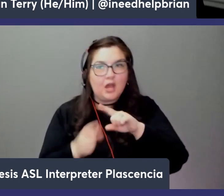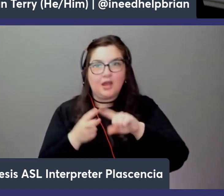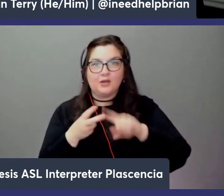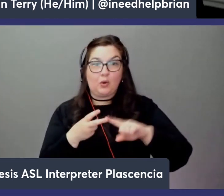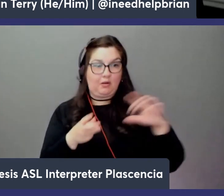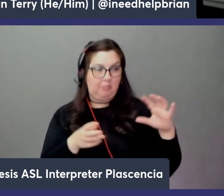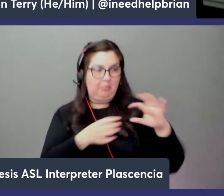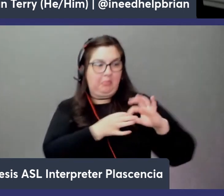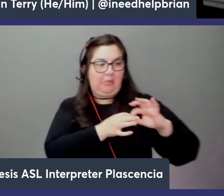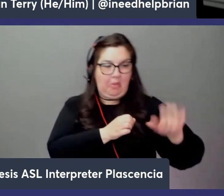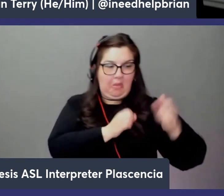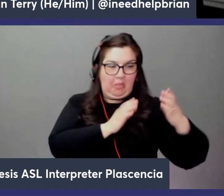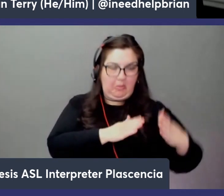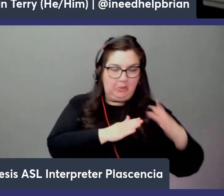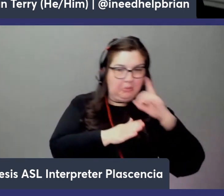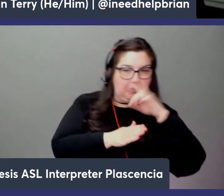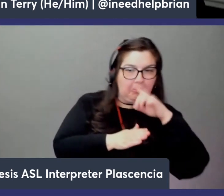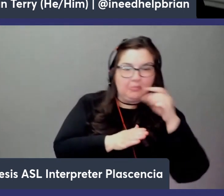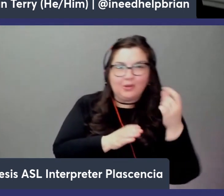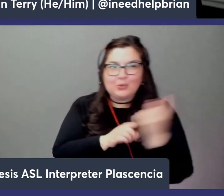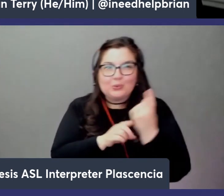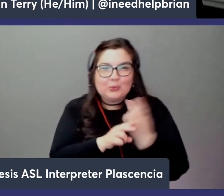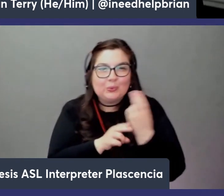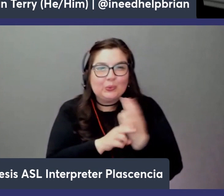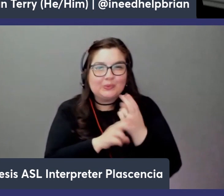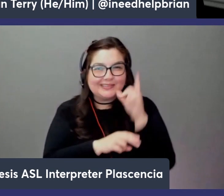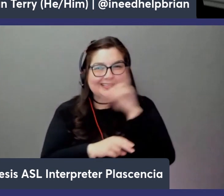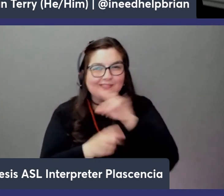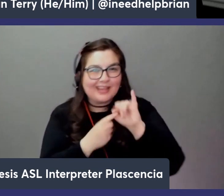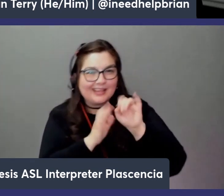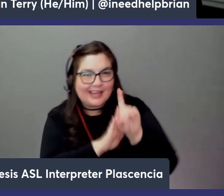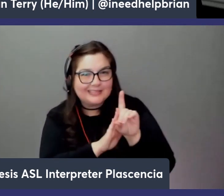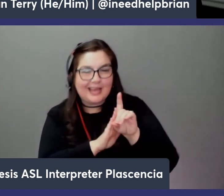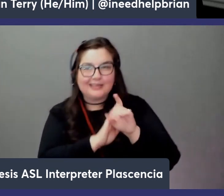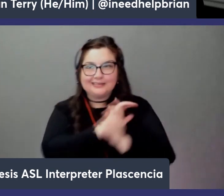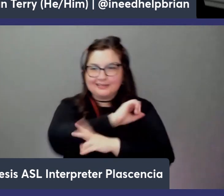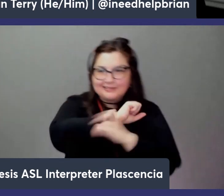or using synthetic or fake identities to do some identity theft sort of thing.